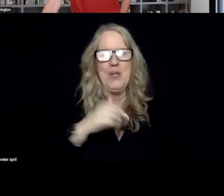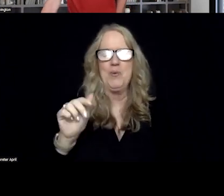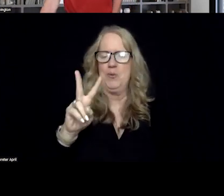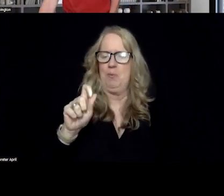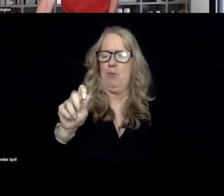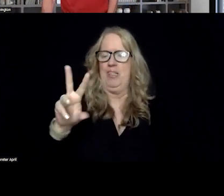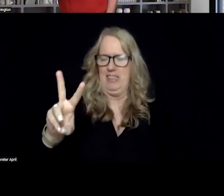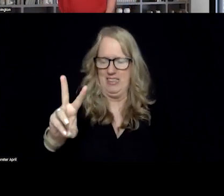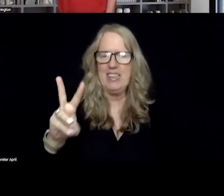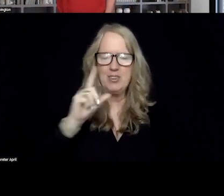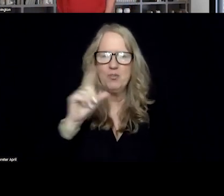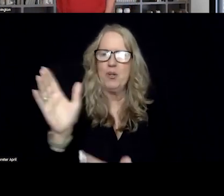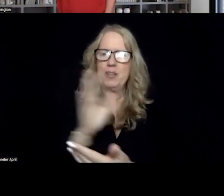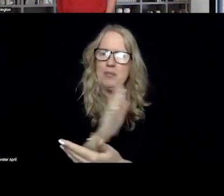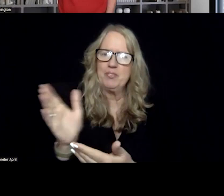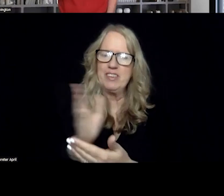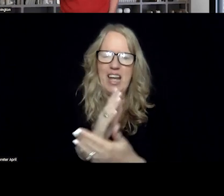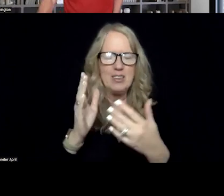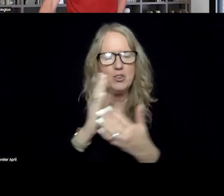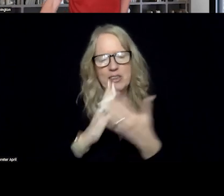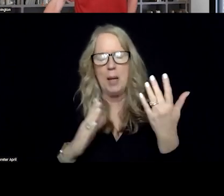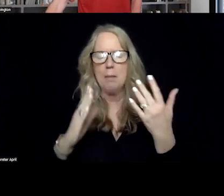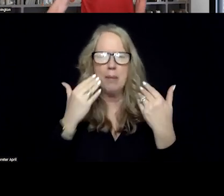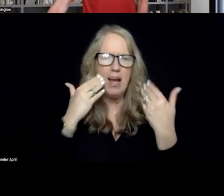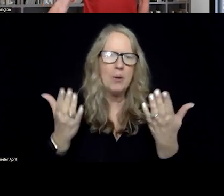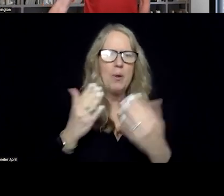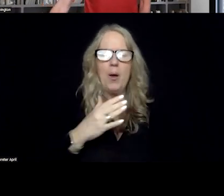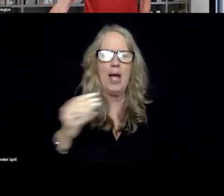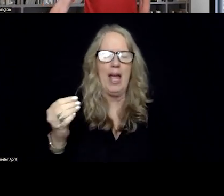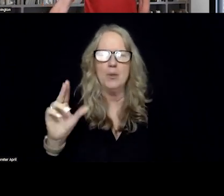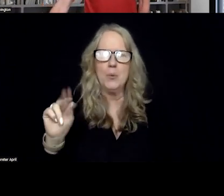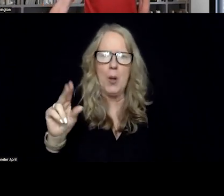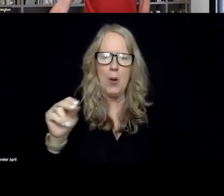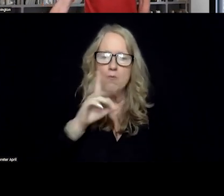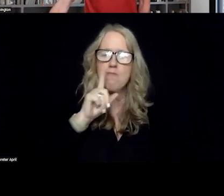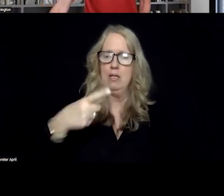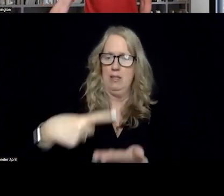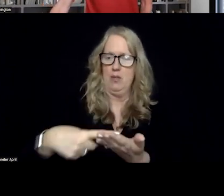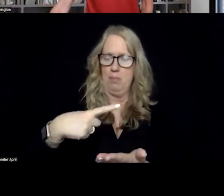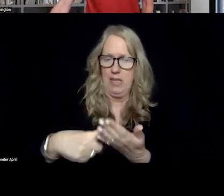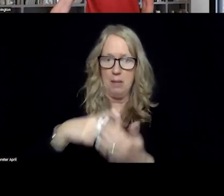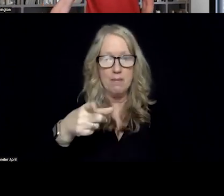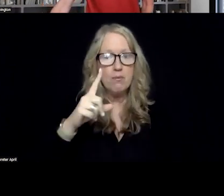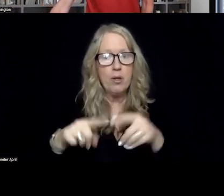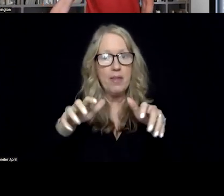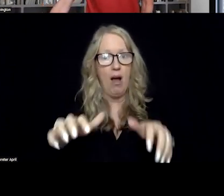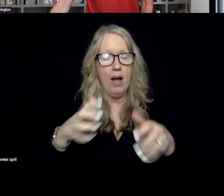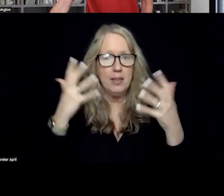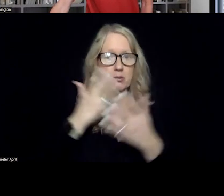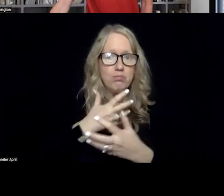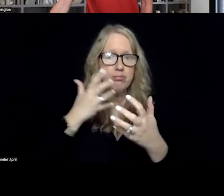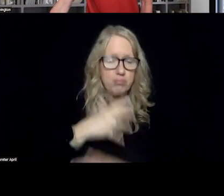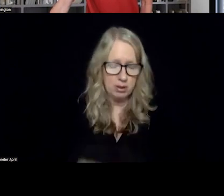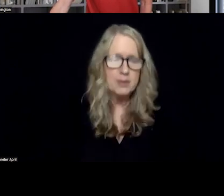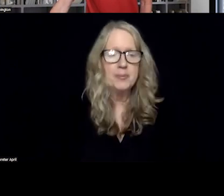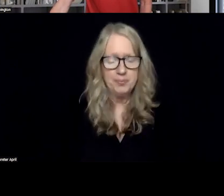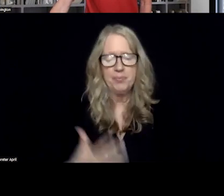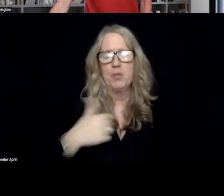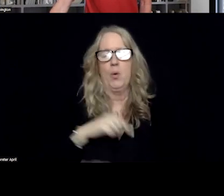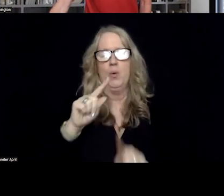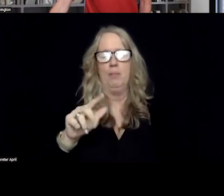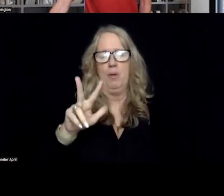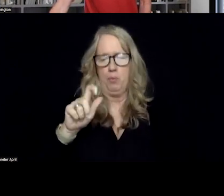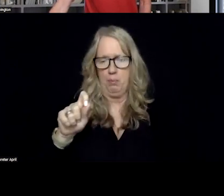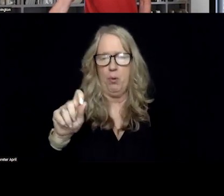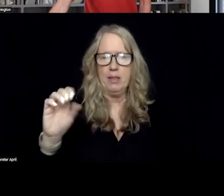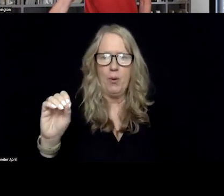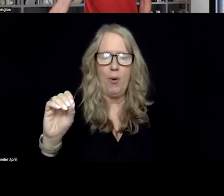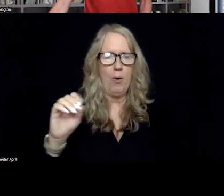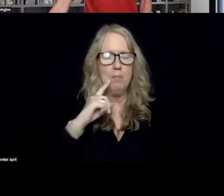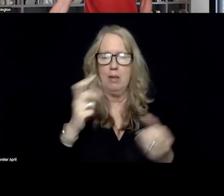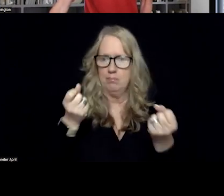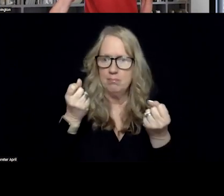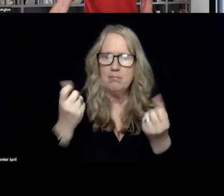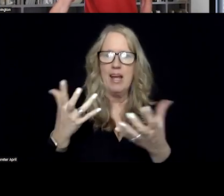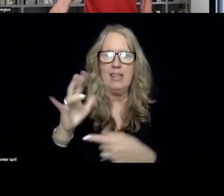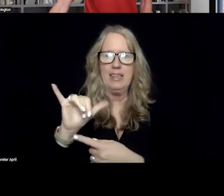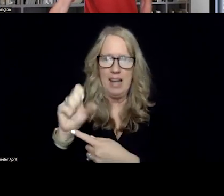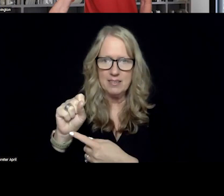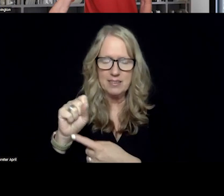SO WE HAVE QUITE A BIT NO. A LOT OF YESES MOVED FROM THE